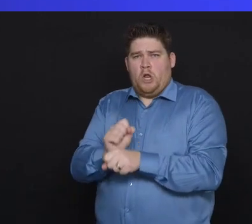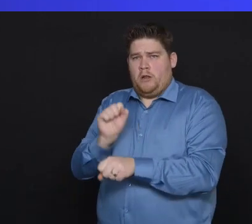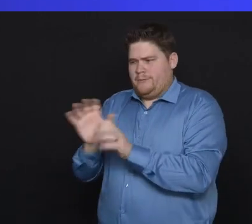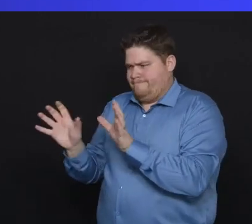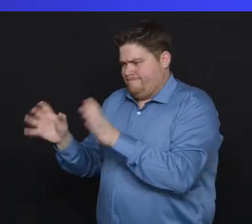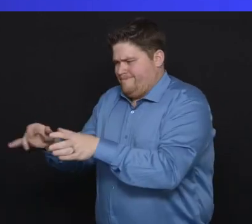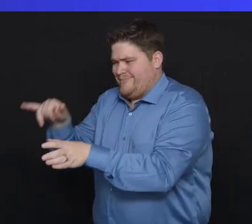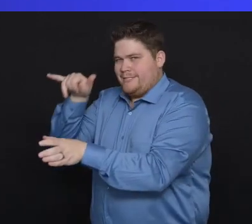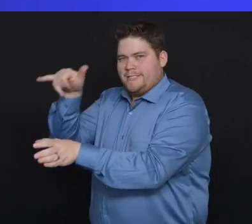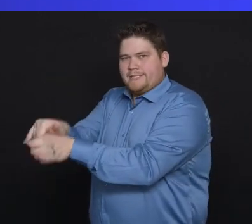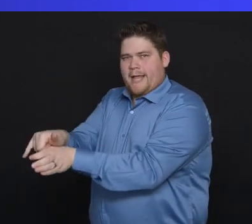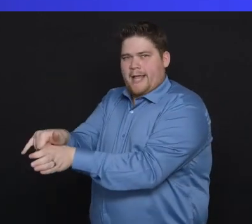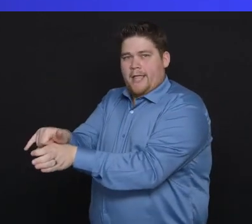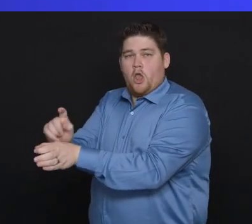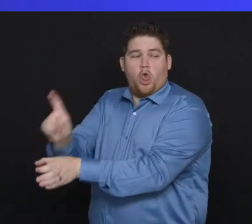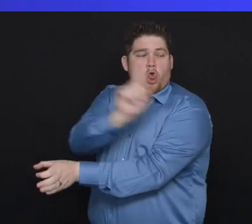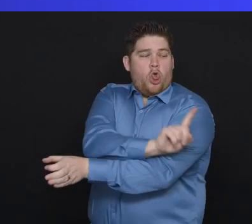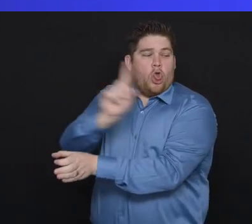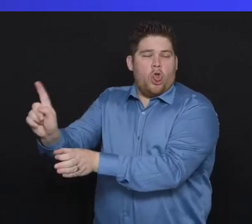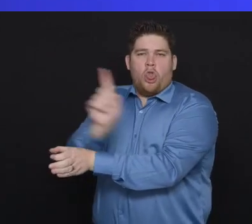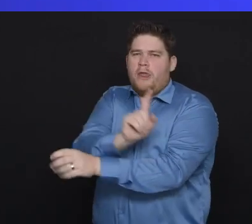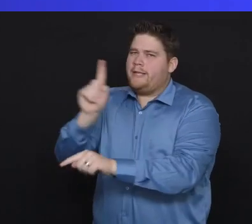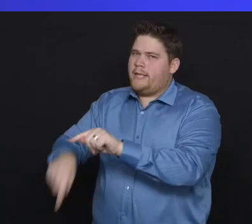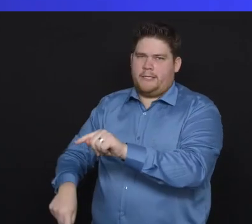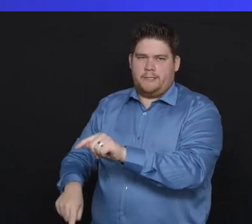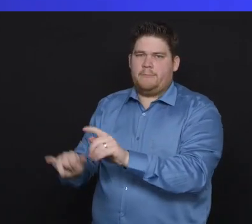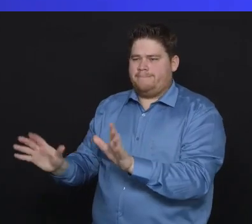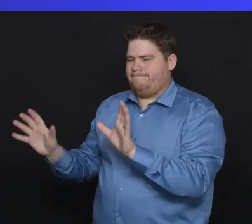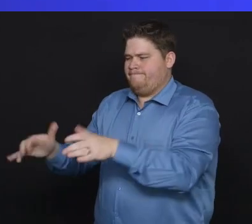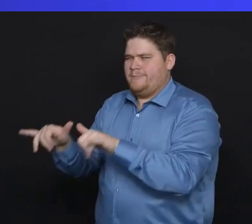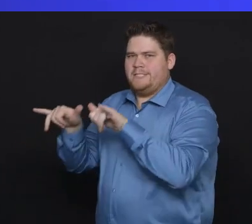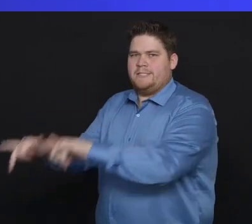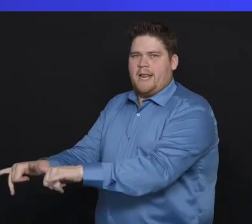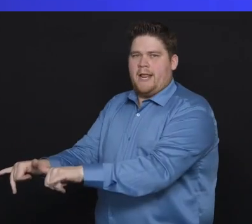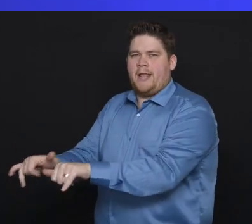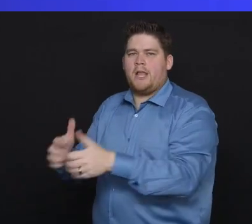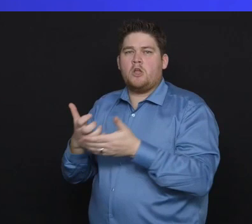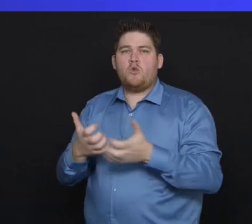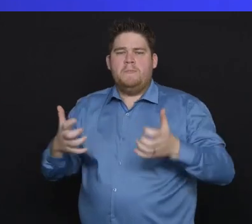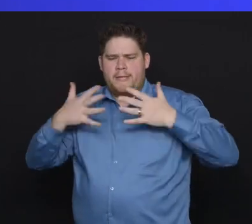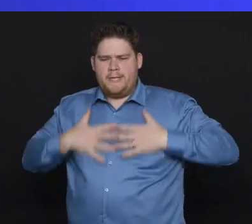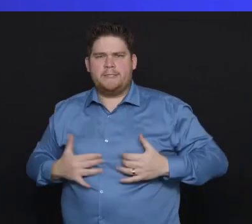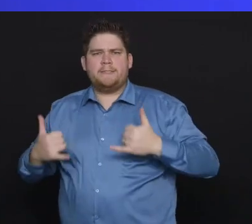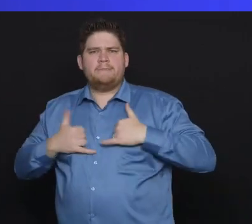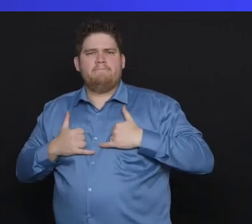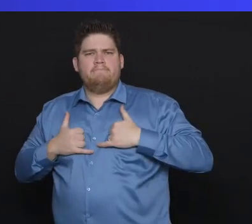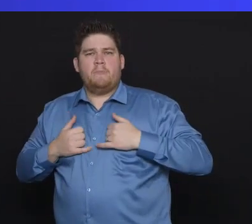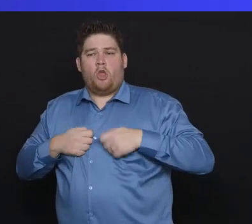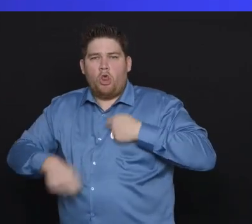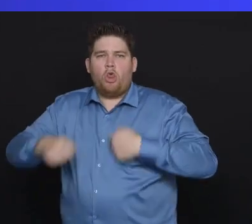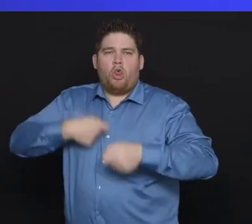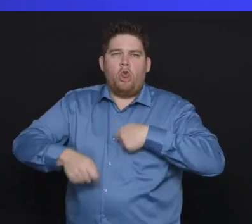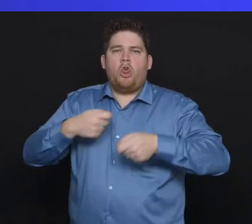respirator or a mask for the duration of their shift unless it gets soiled orderly.